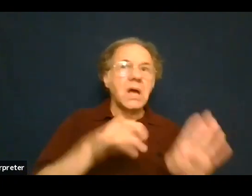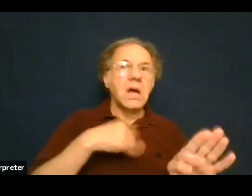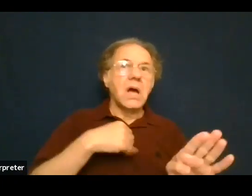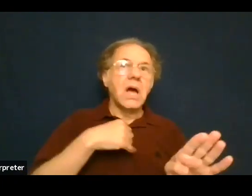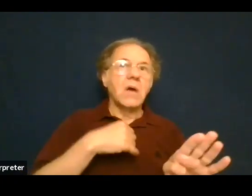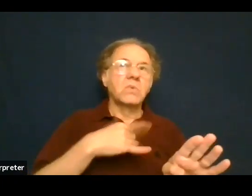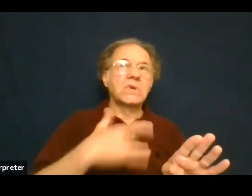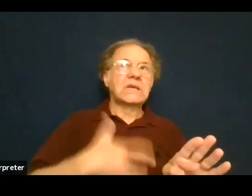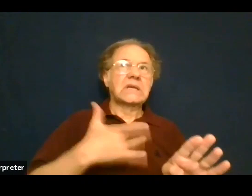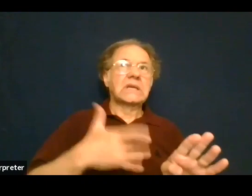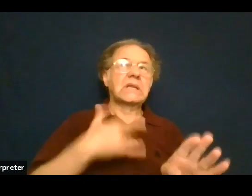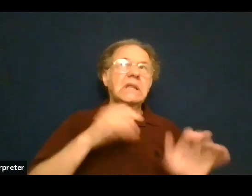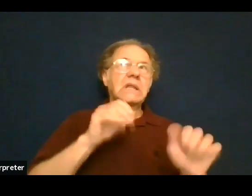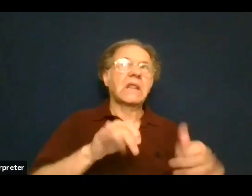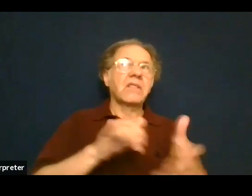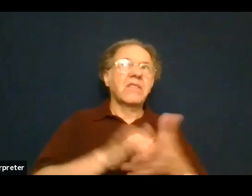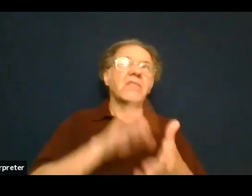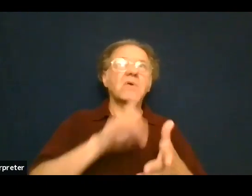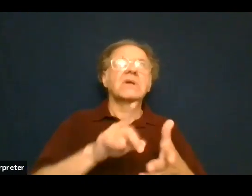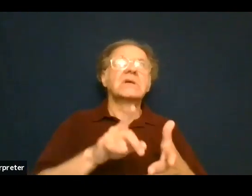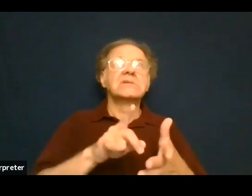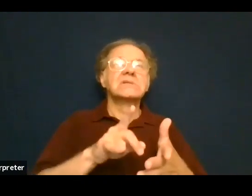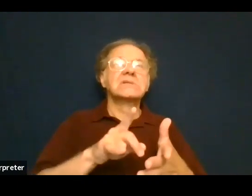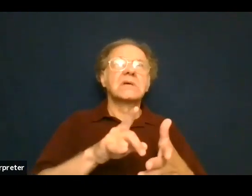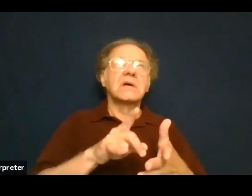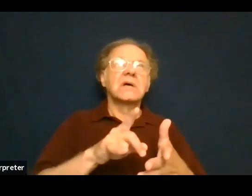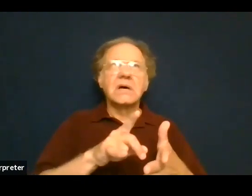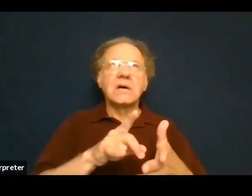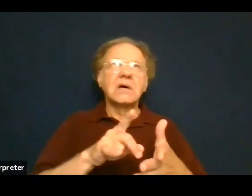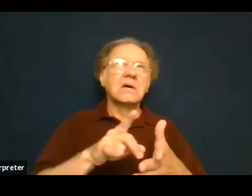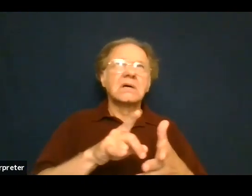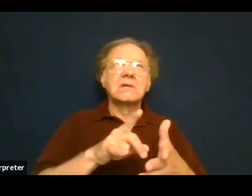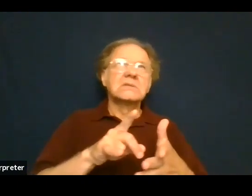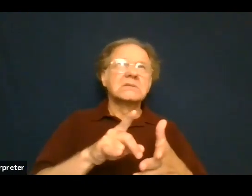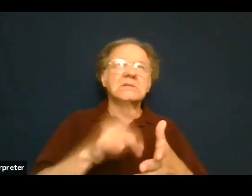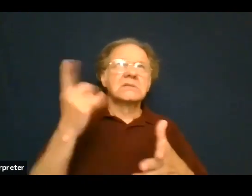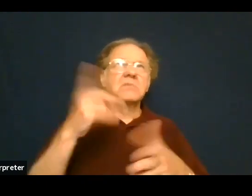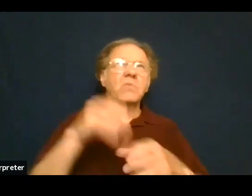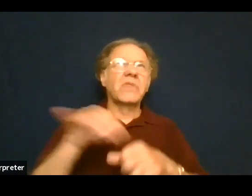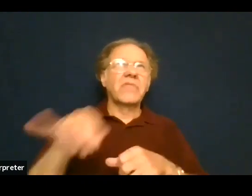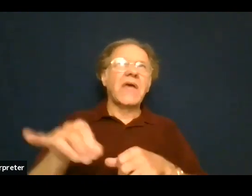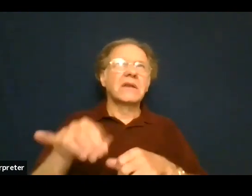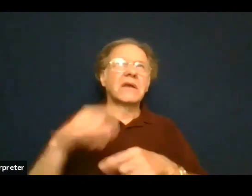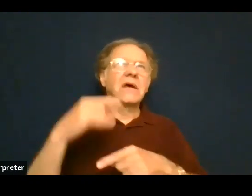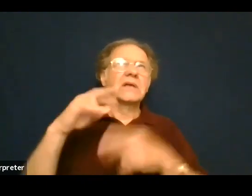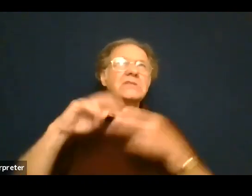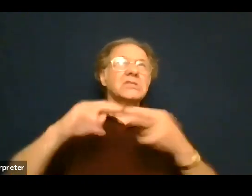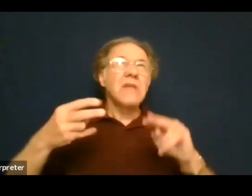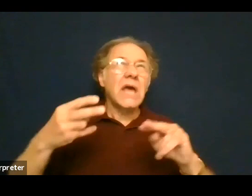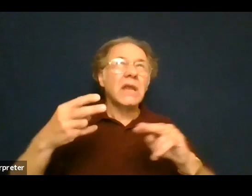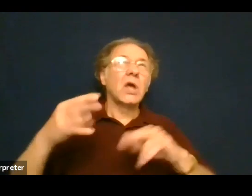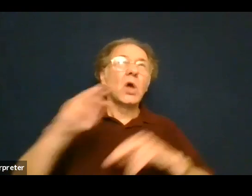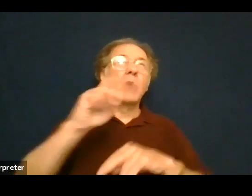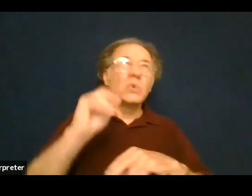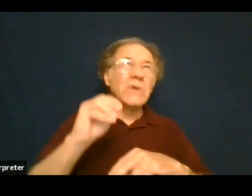is a major impact of these genetic mutations on the course of COVID-19 is unlikely. Thank you.